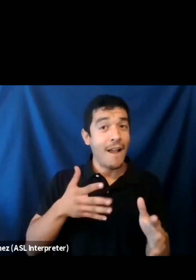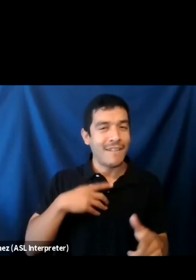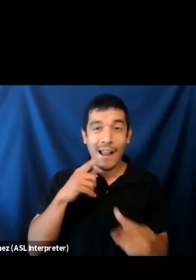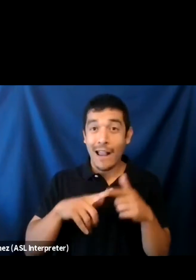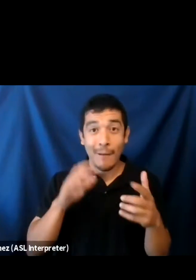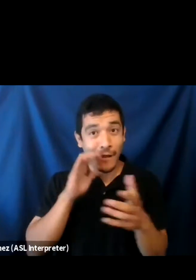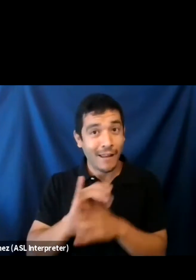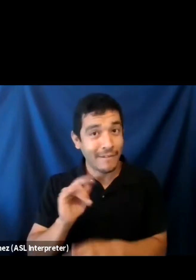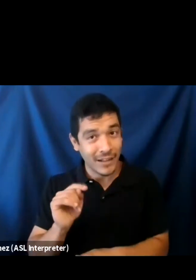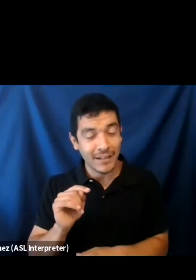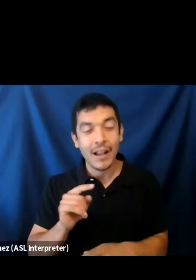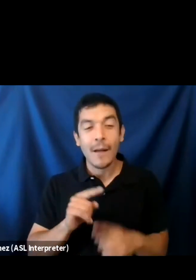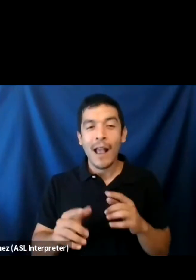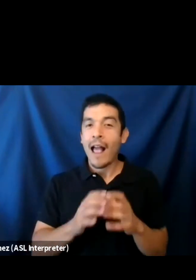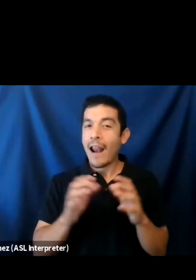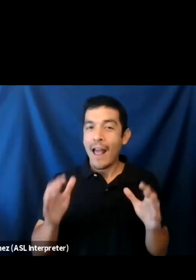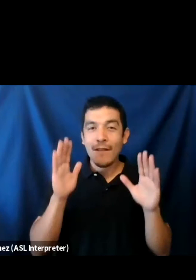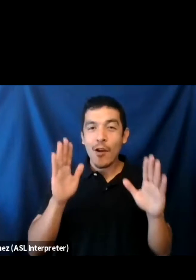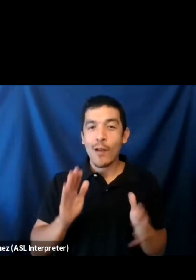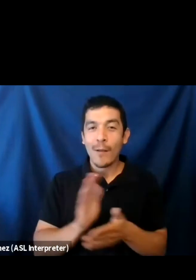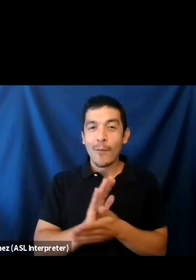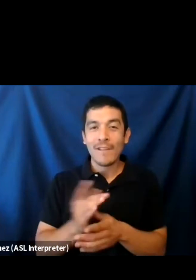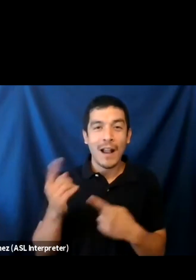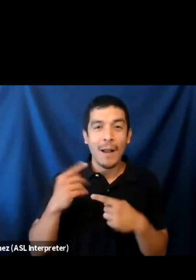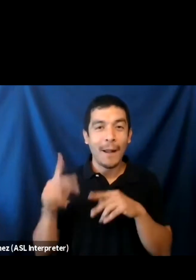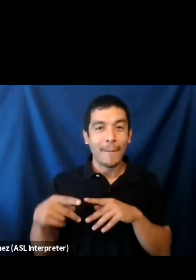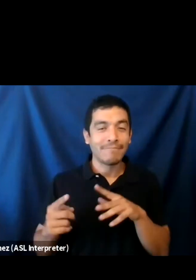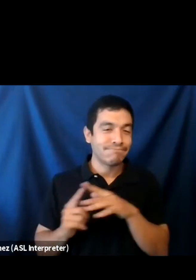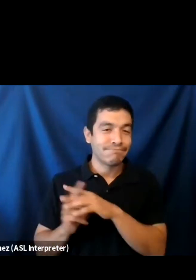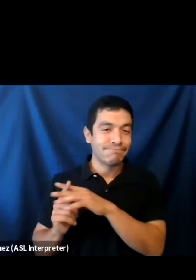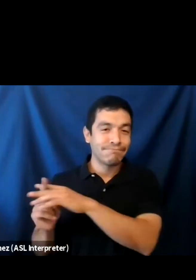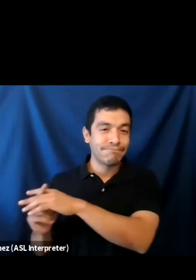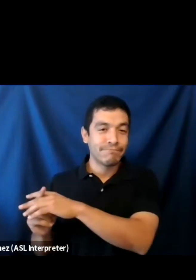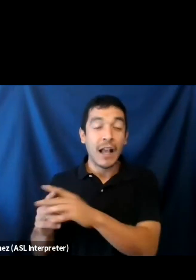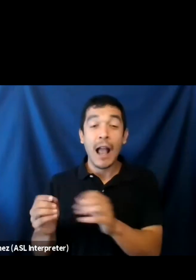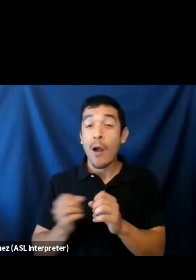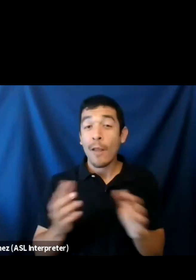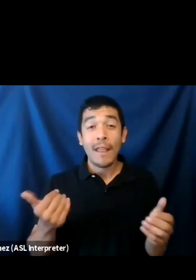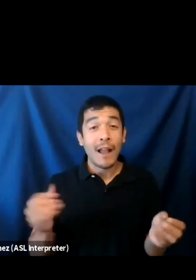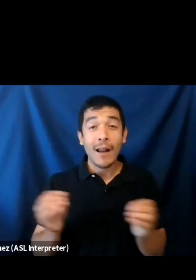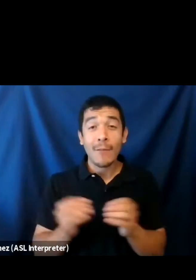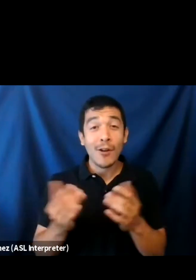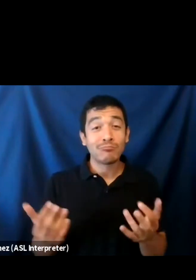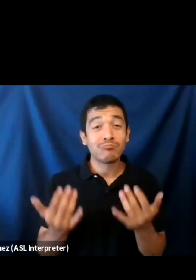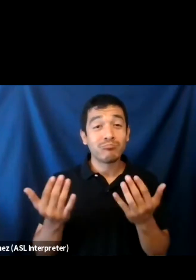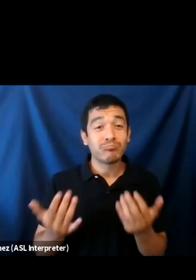but a lot of great films coming up. And without any further ado,